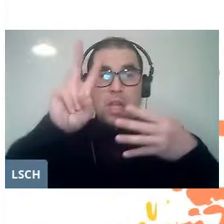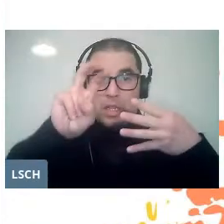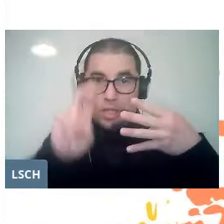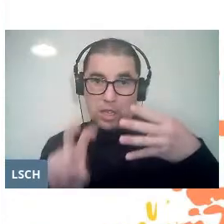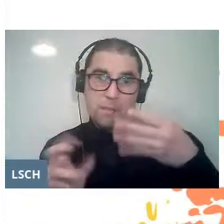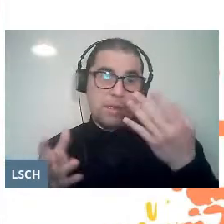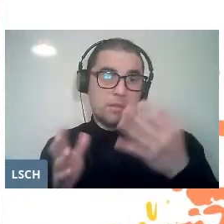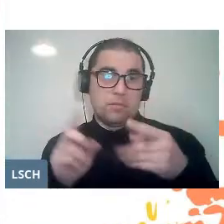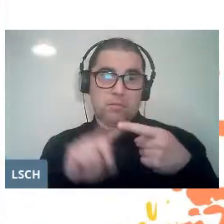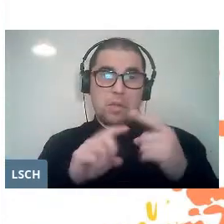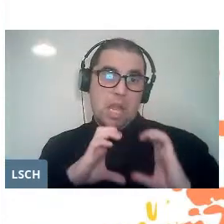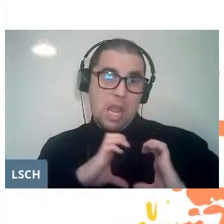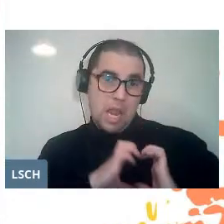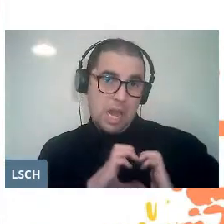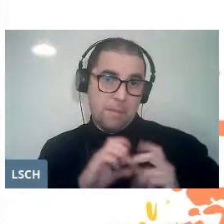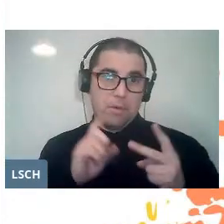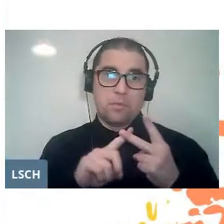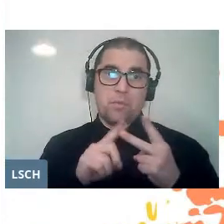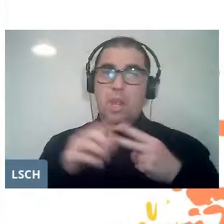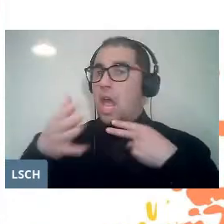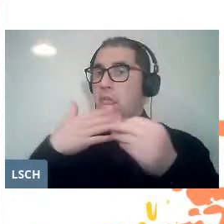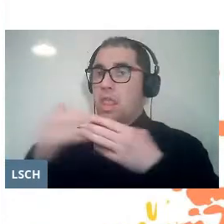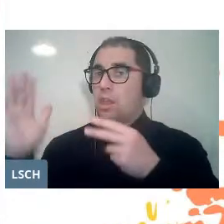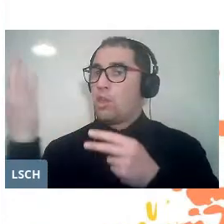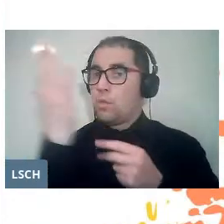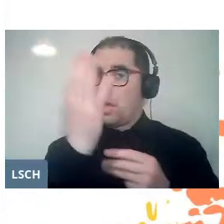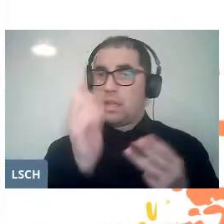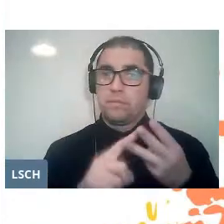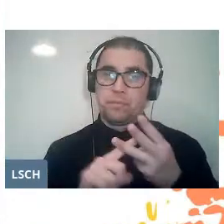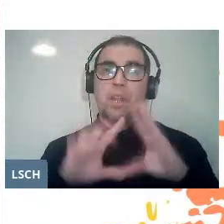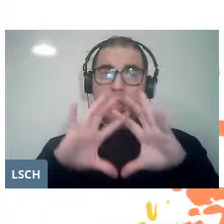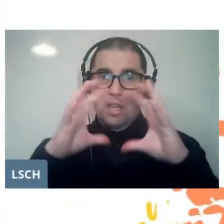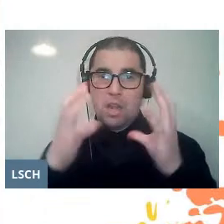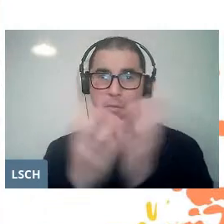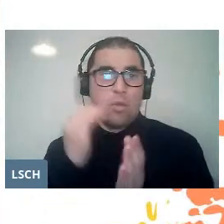love, nature, and the childish world.